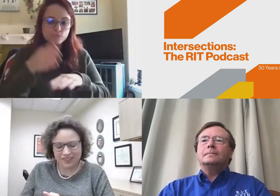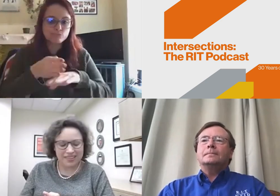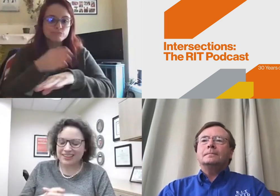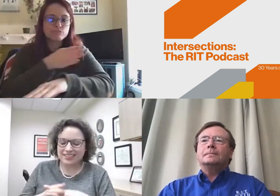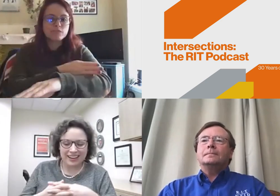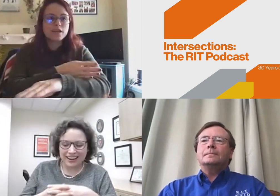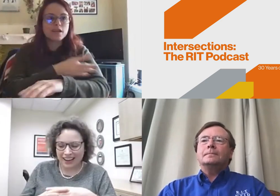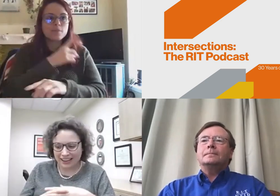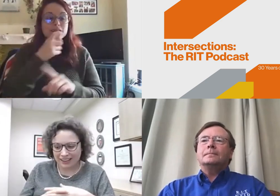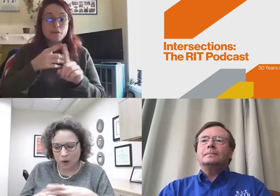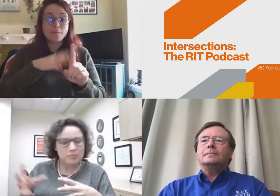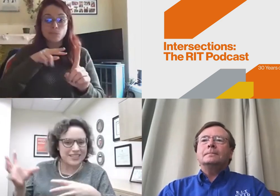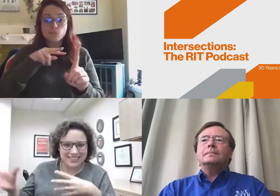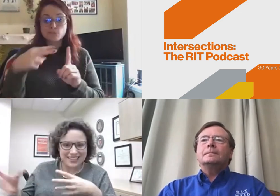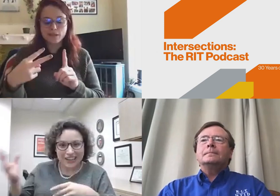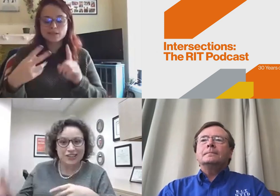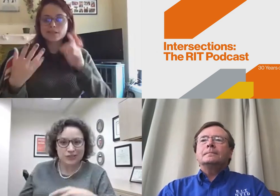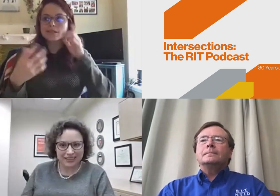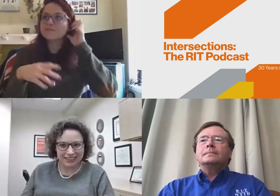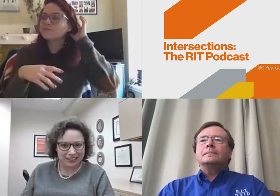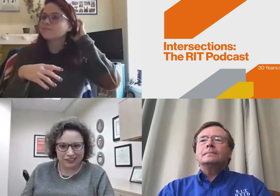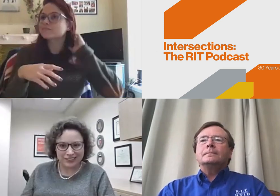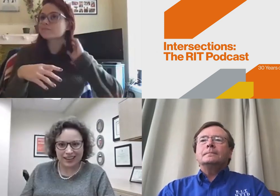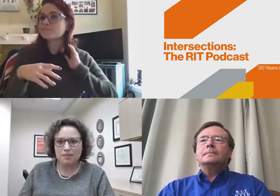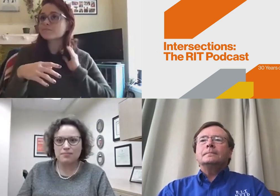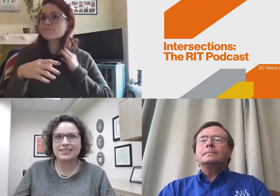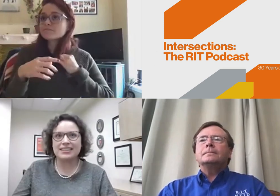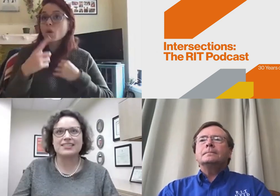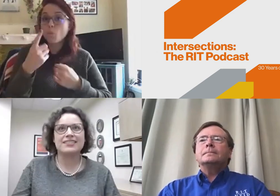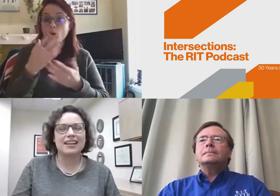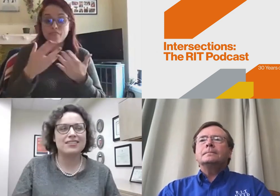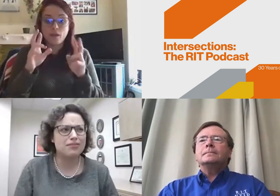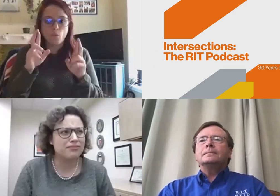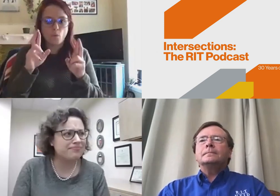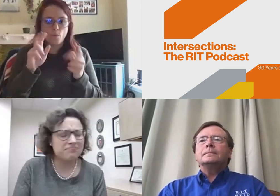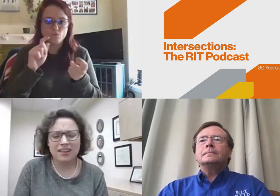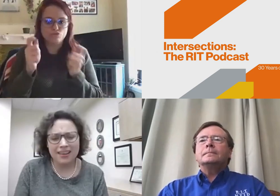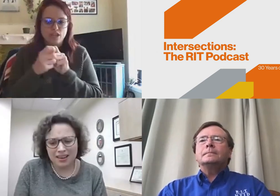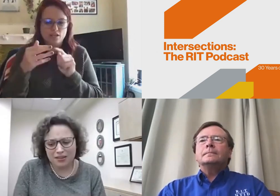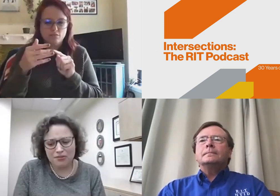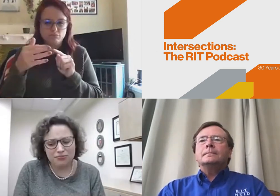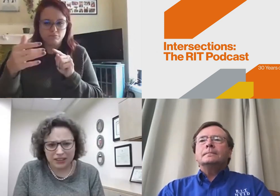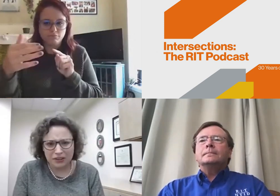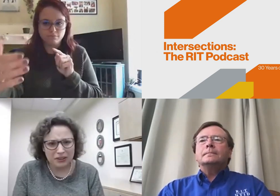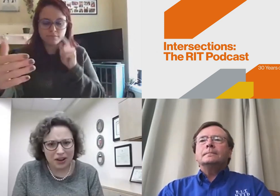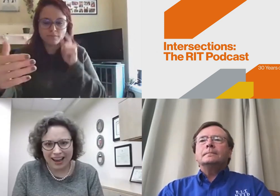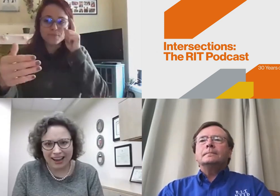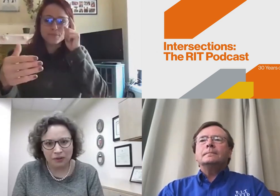one of the things that I hope to see change in the years to come is this sense of fear